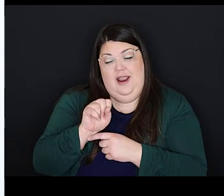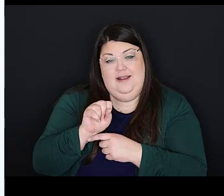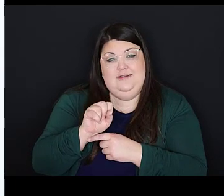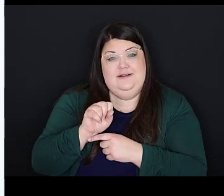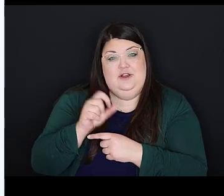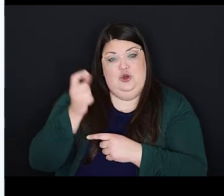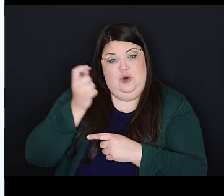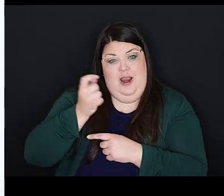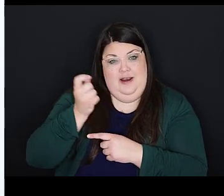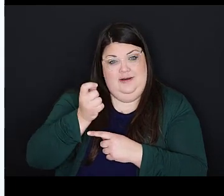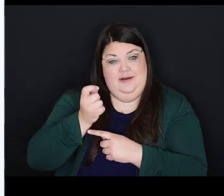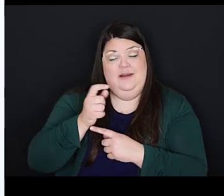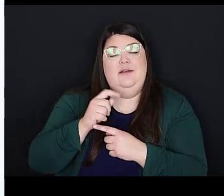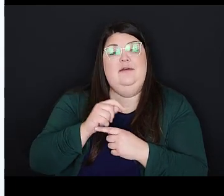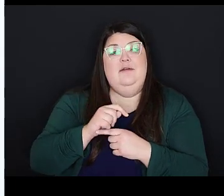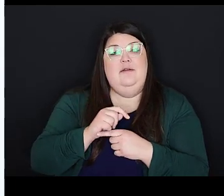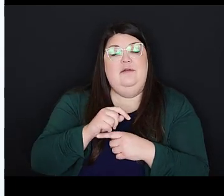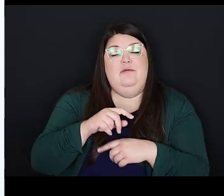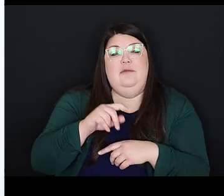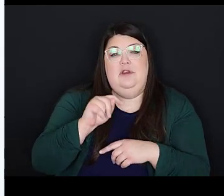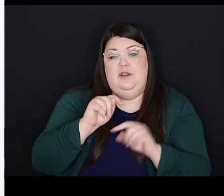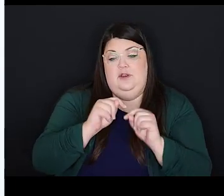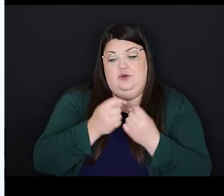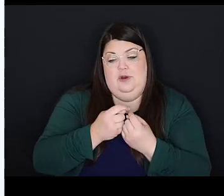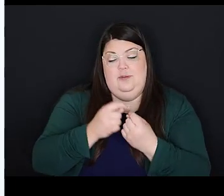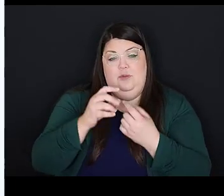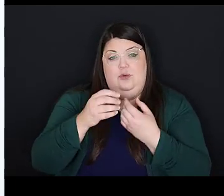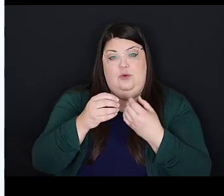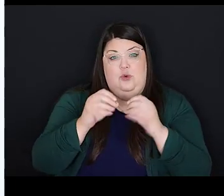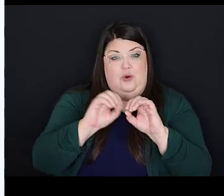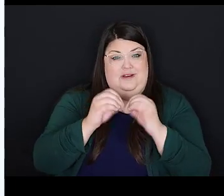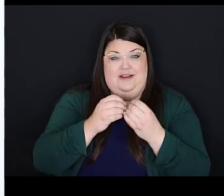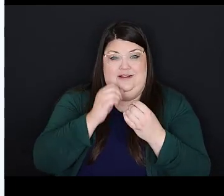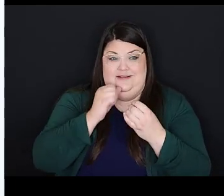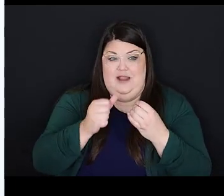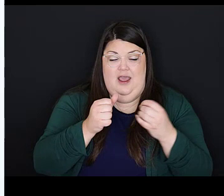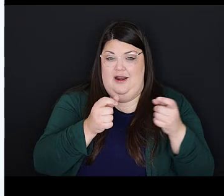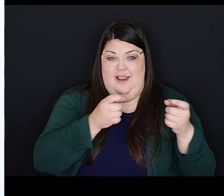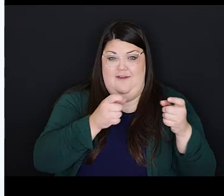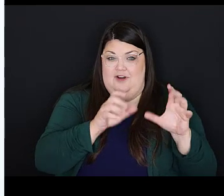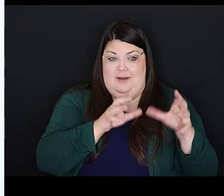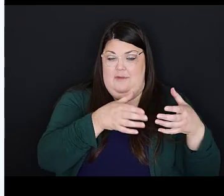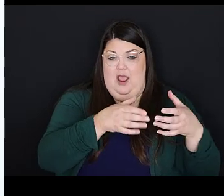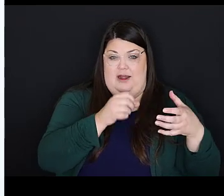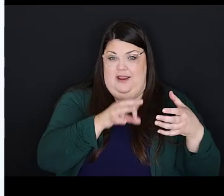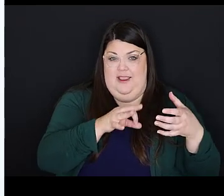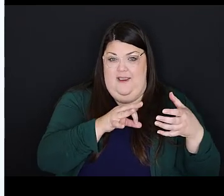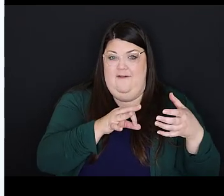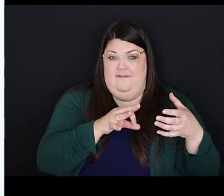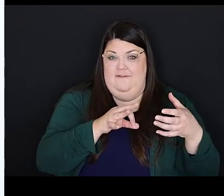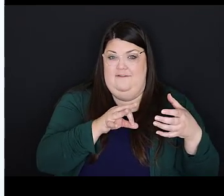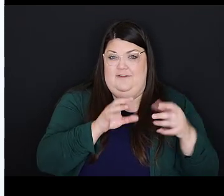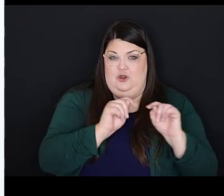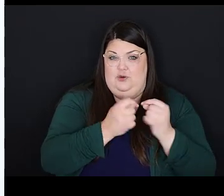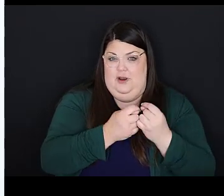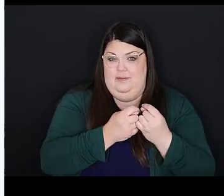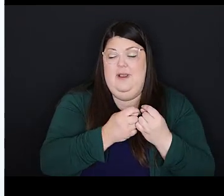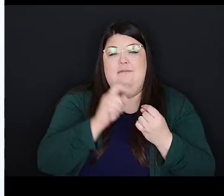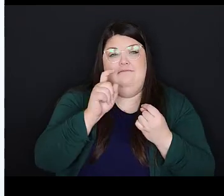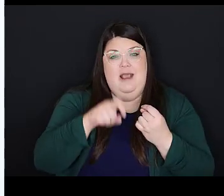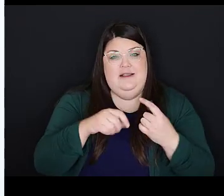organization that is not a governing body of an Indian Tribe must-- Have as one of its functions